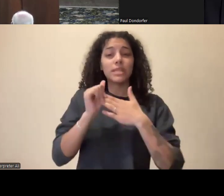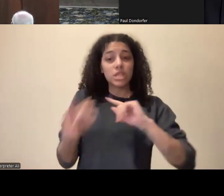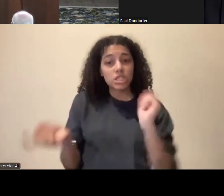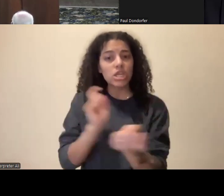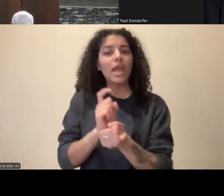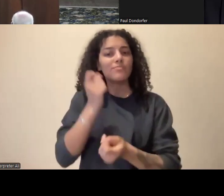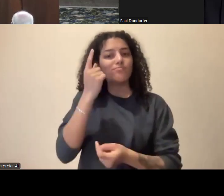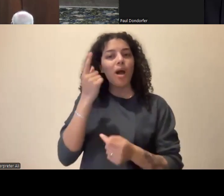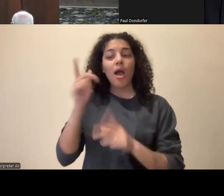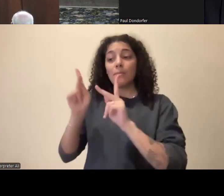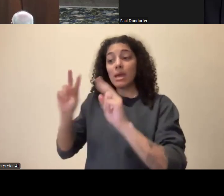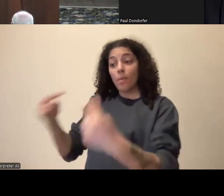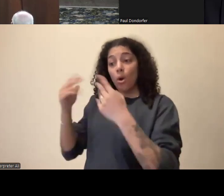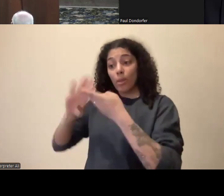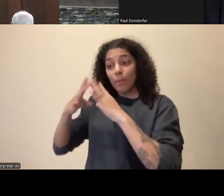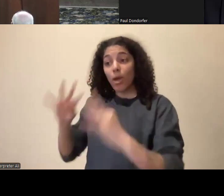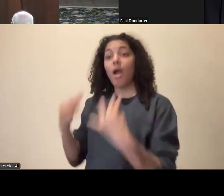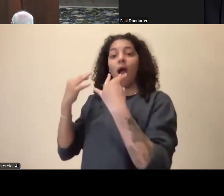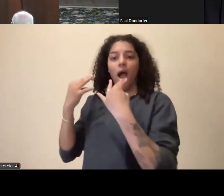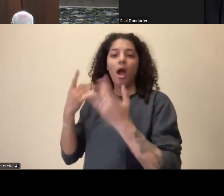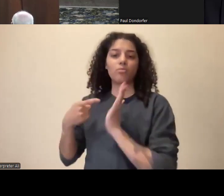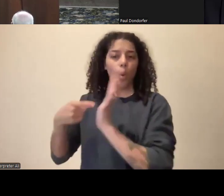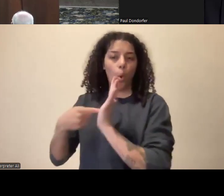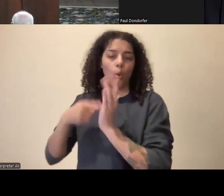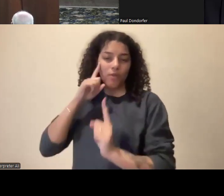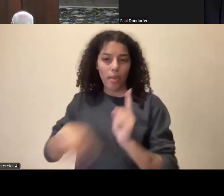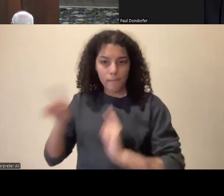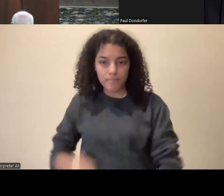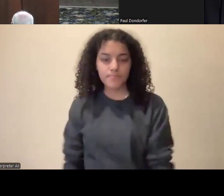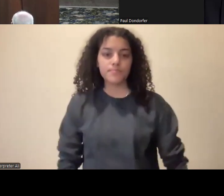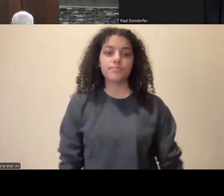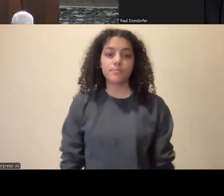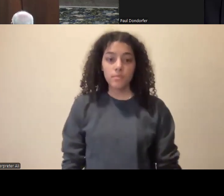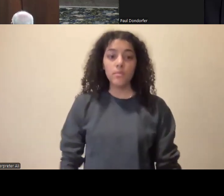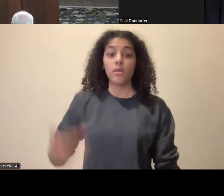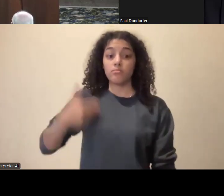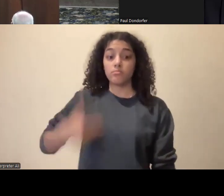community Now therefore let it be known that we Irish Roman President Virginia McIntyre